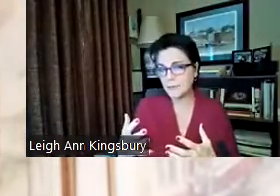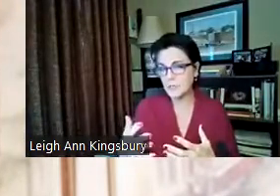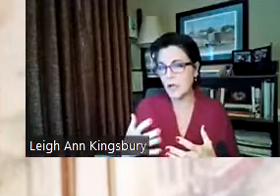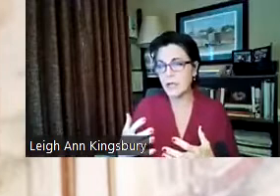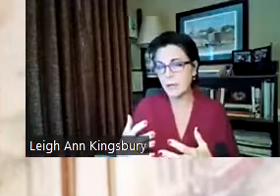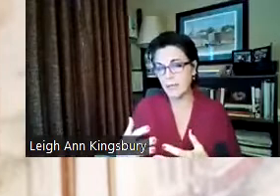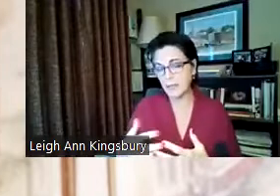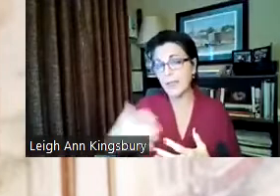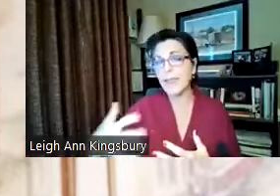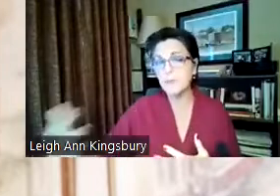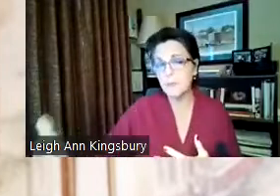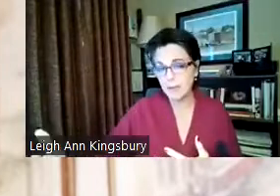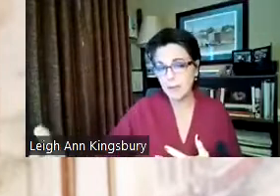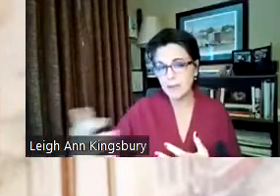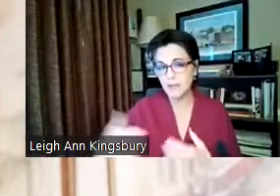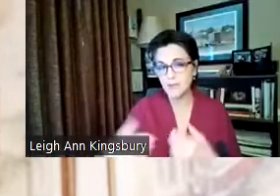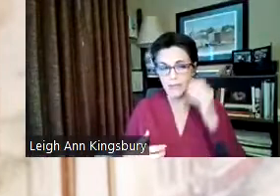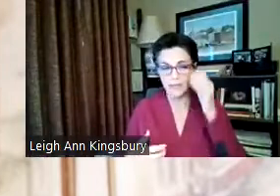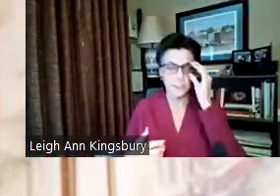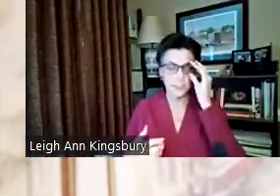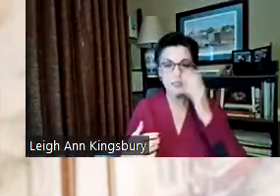we're talking about the capability of making a decision.